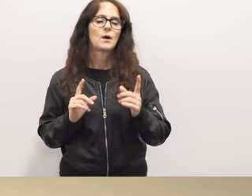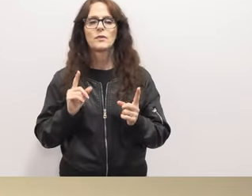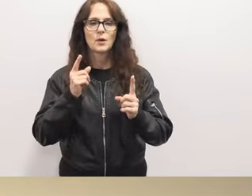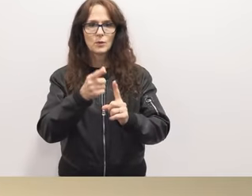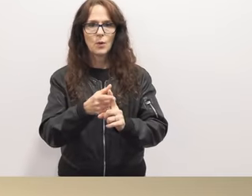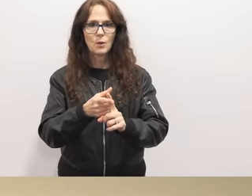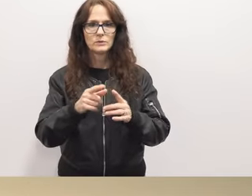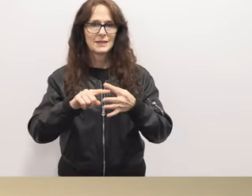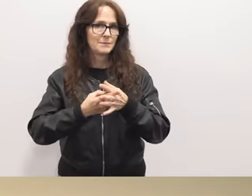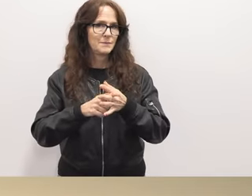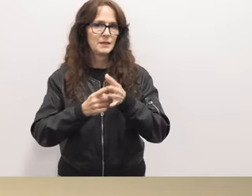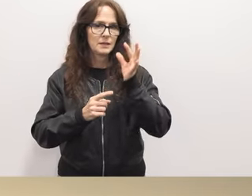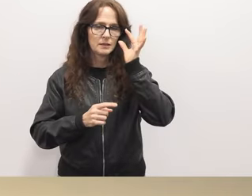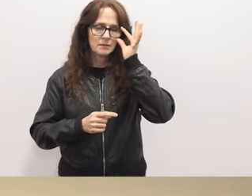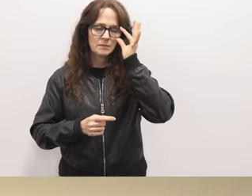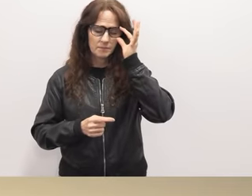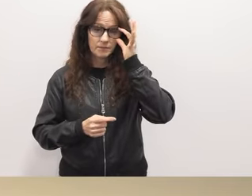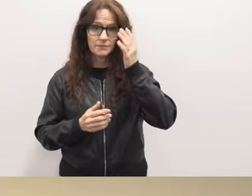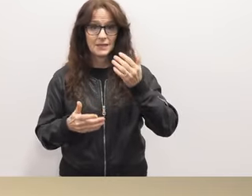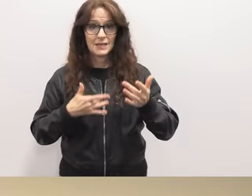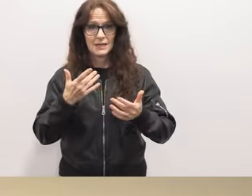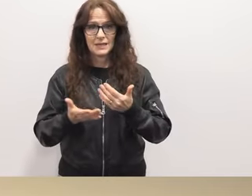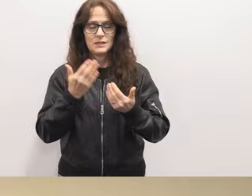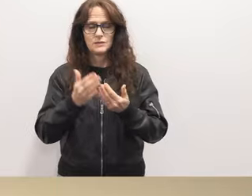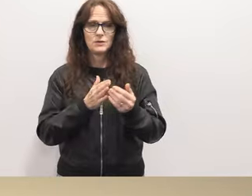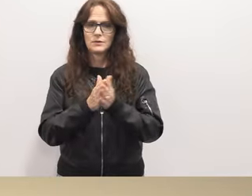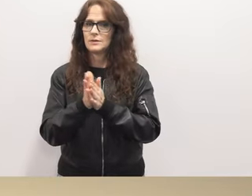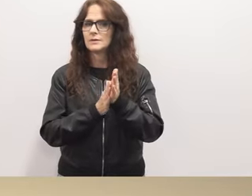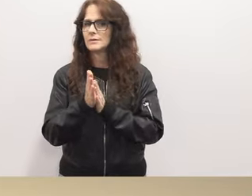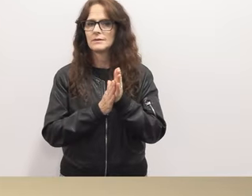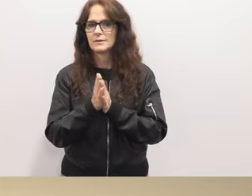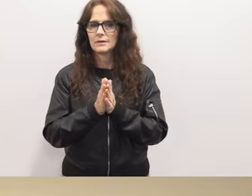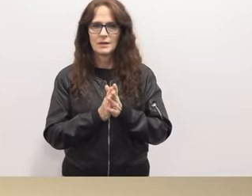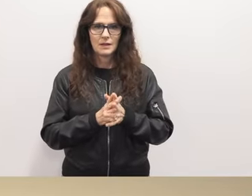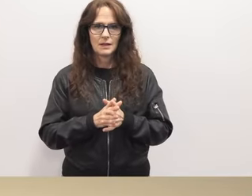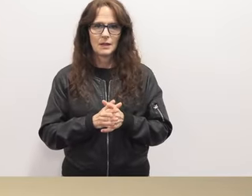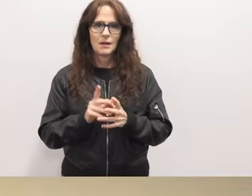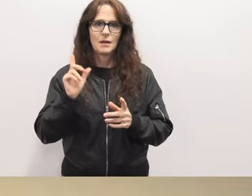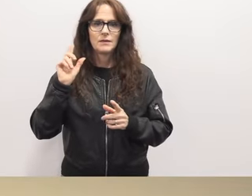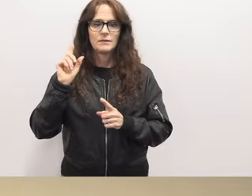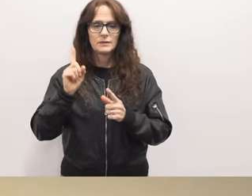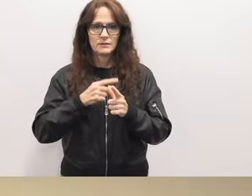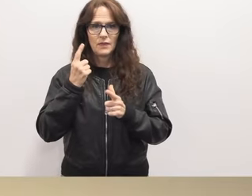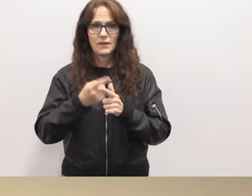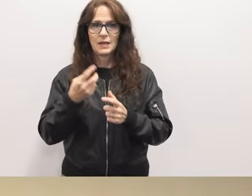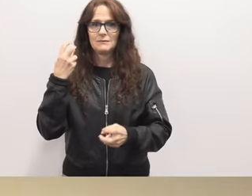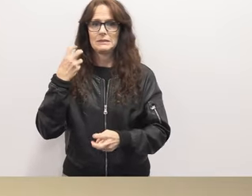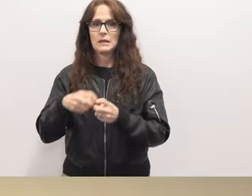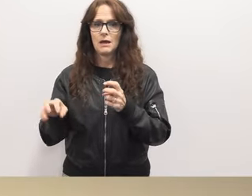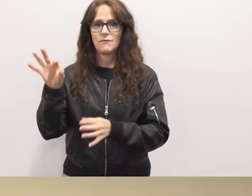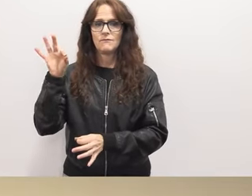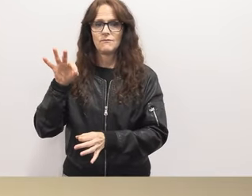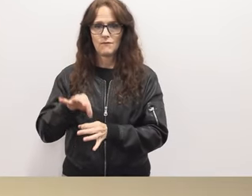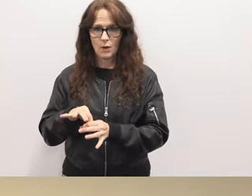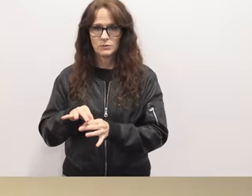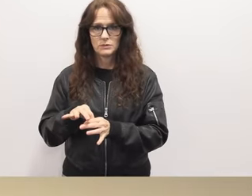the easier it is for you to stay fired up about them on the back end when you actually have to make tough votes to reallocate resources around them.